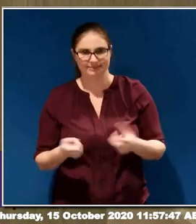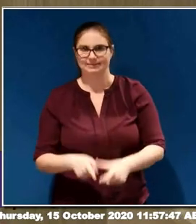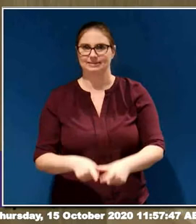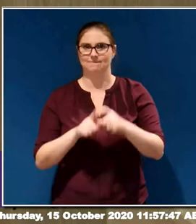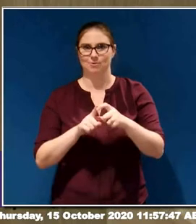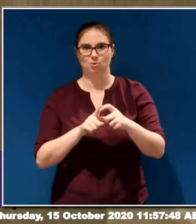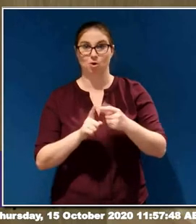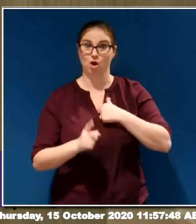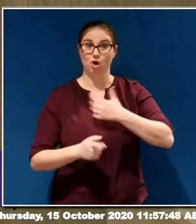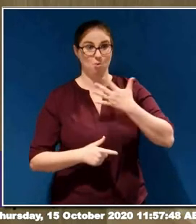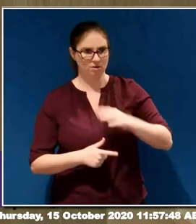OK.